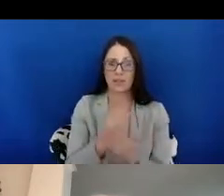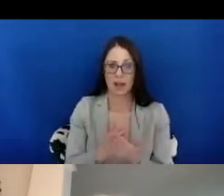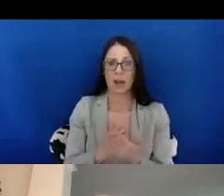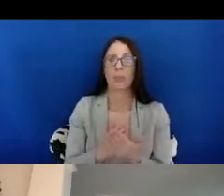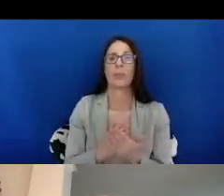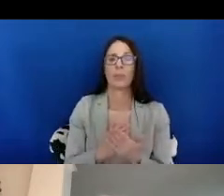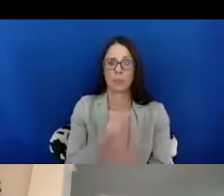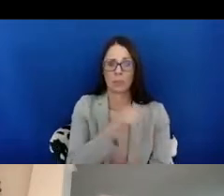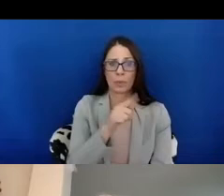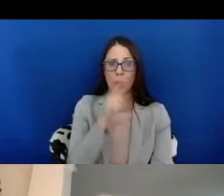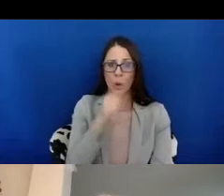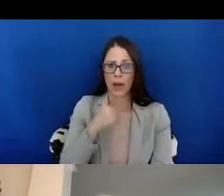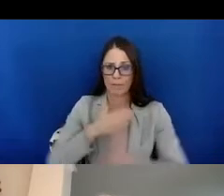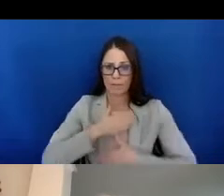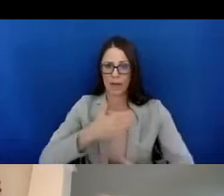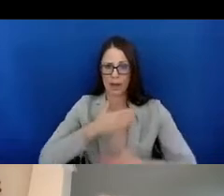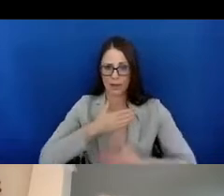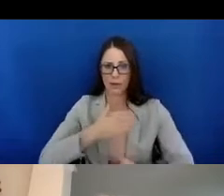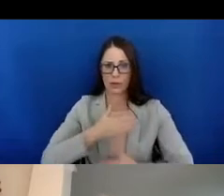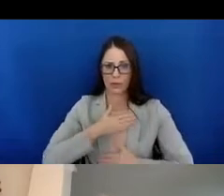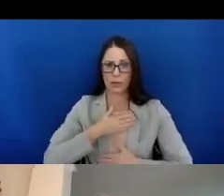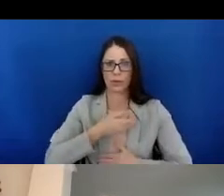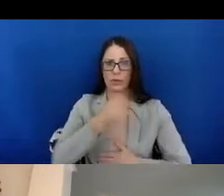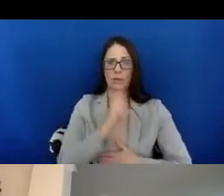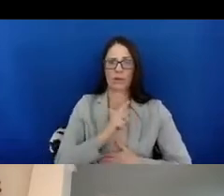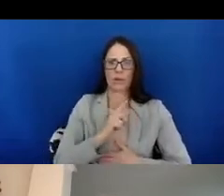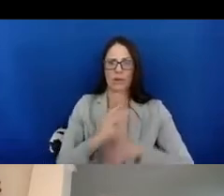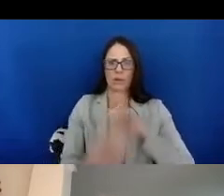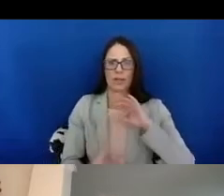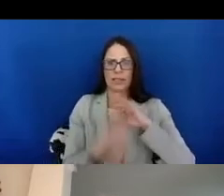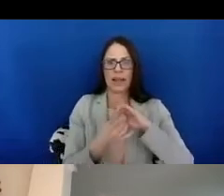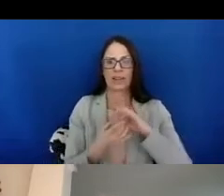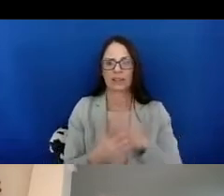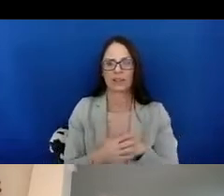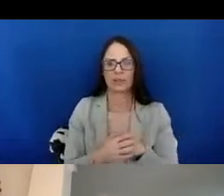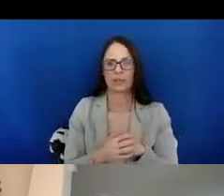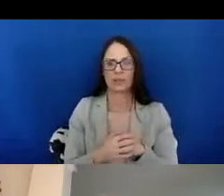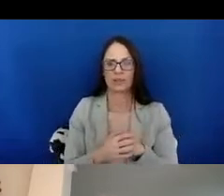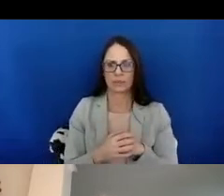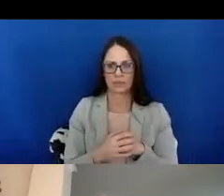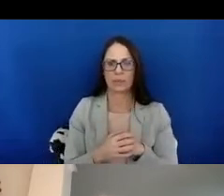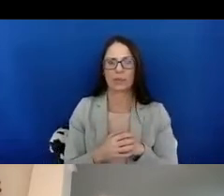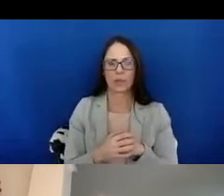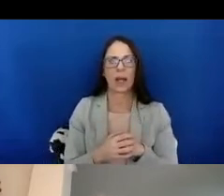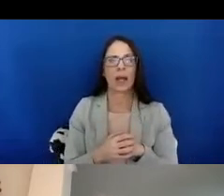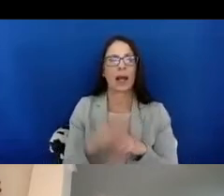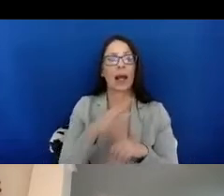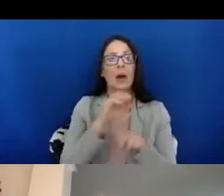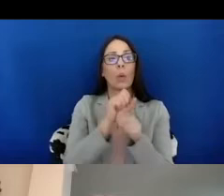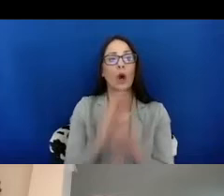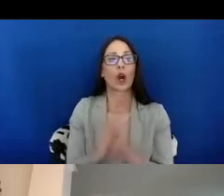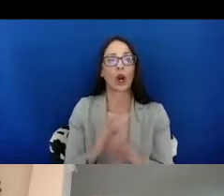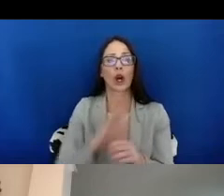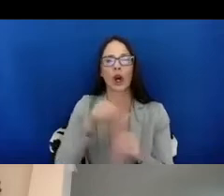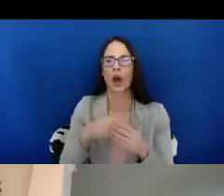ventilators attached and 15:55:26 worker, all in a covert unit.